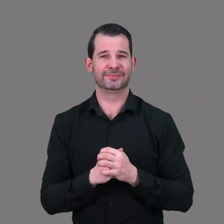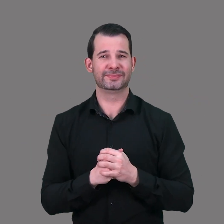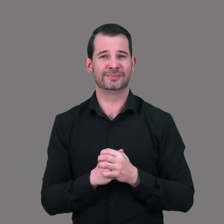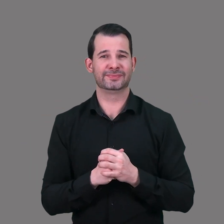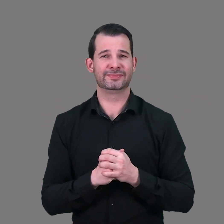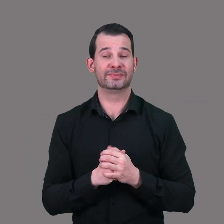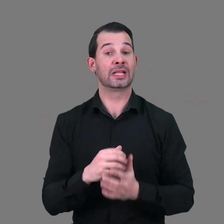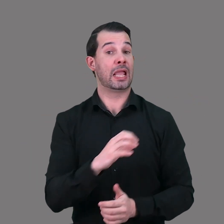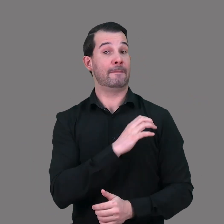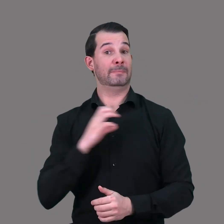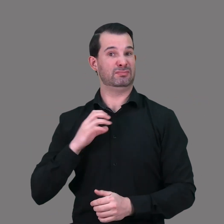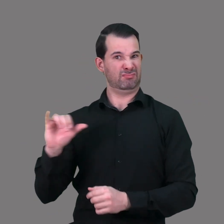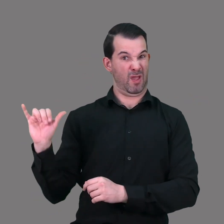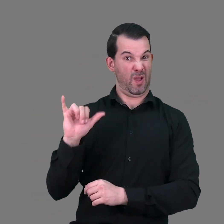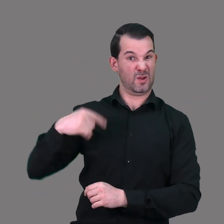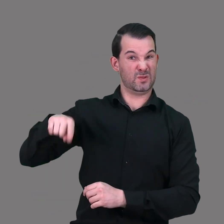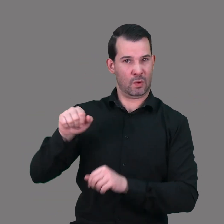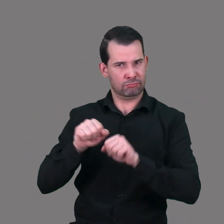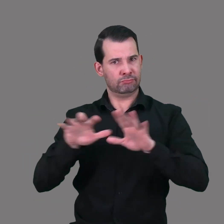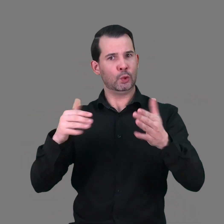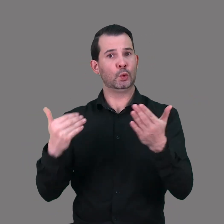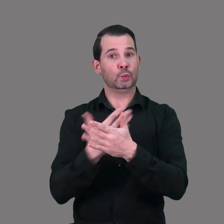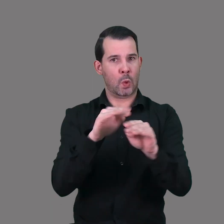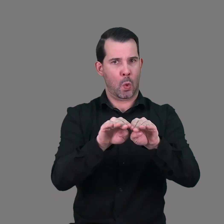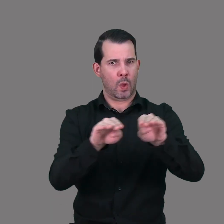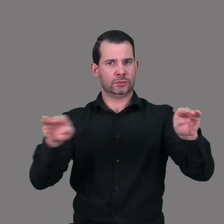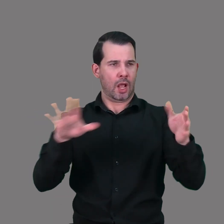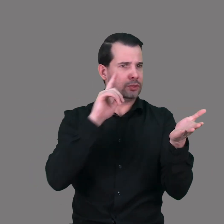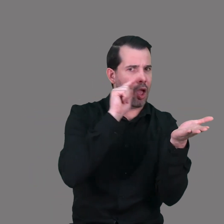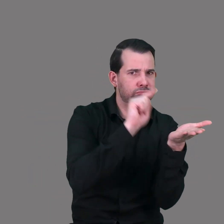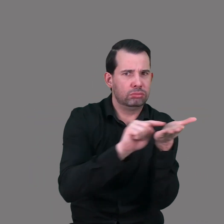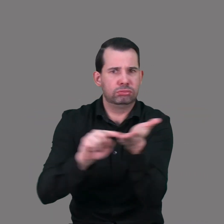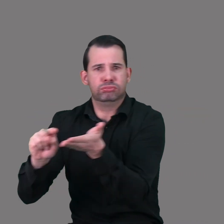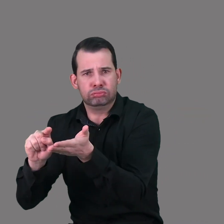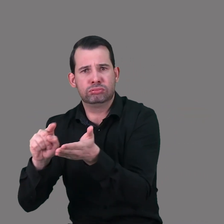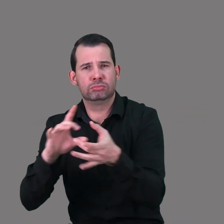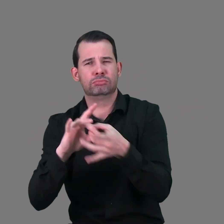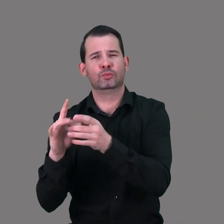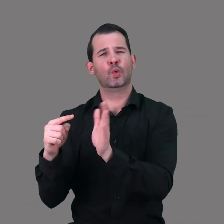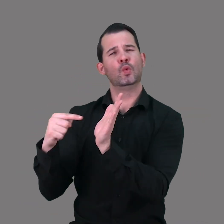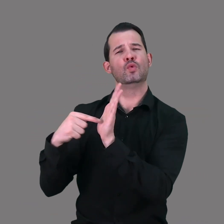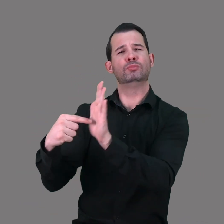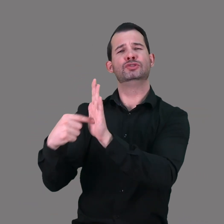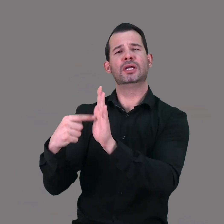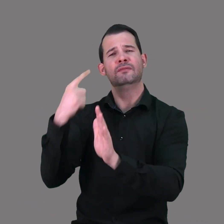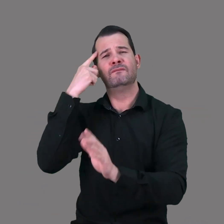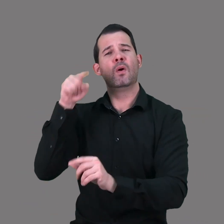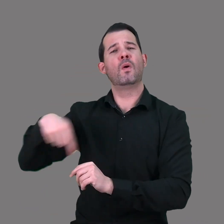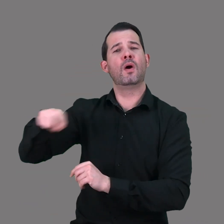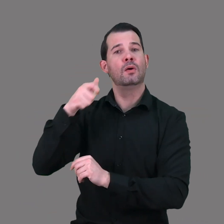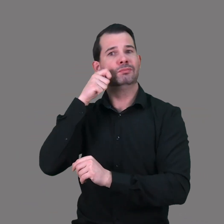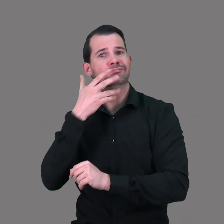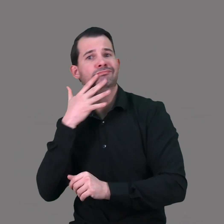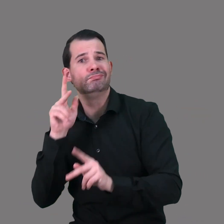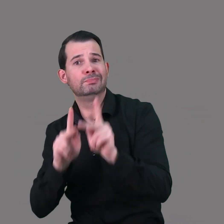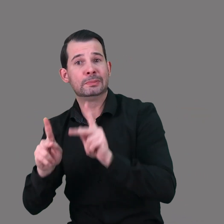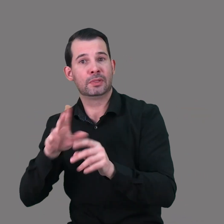The Commission also launched a new horizontal audit on the representation of racialized people